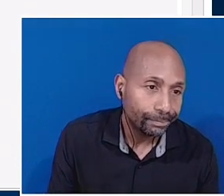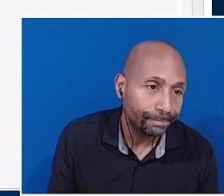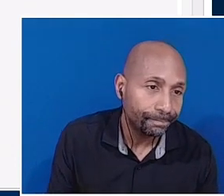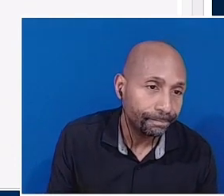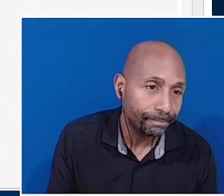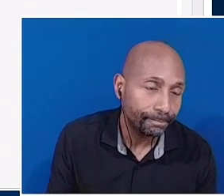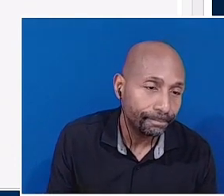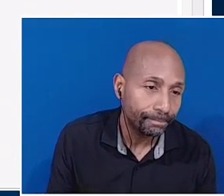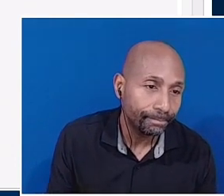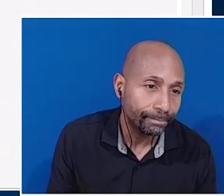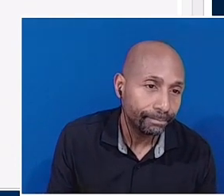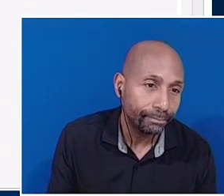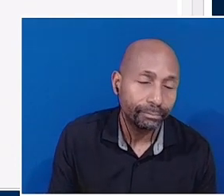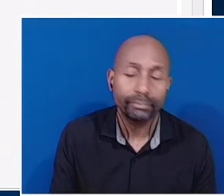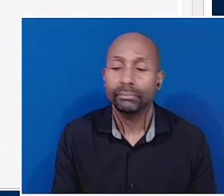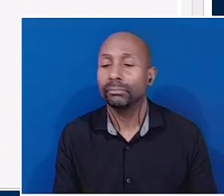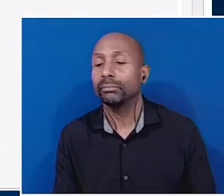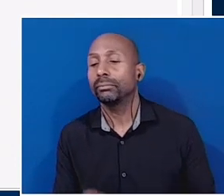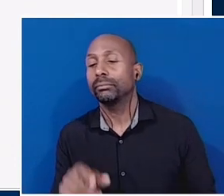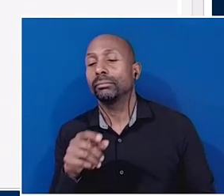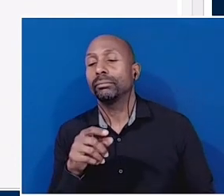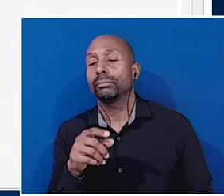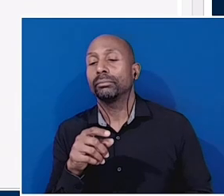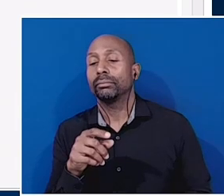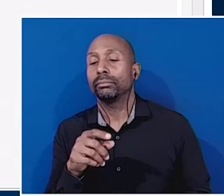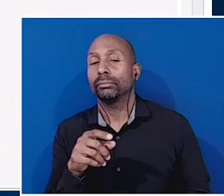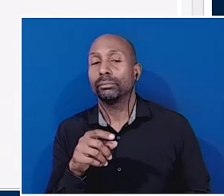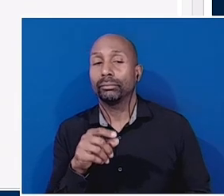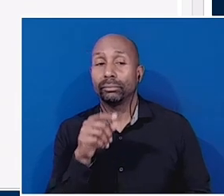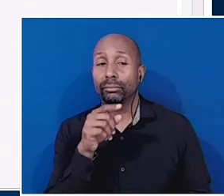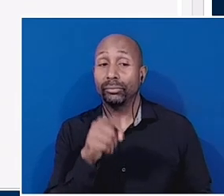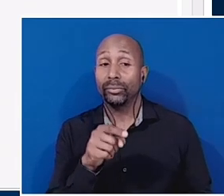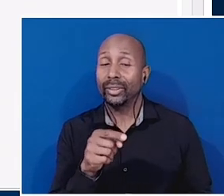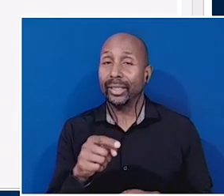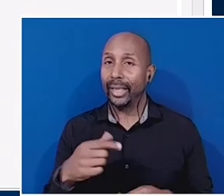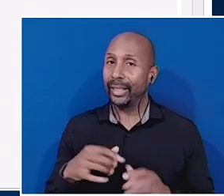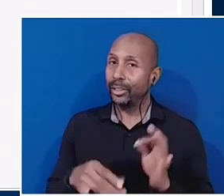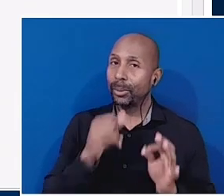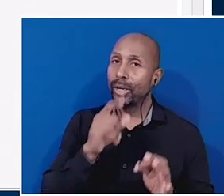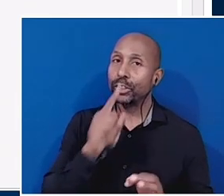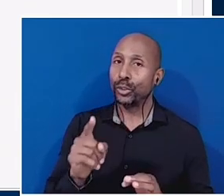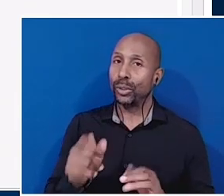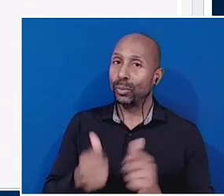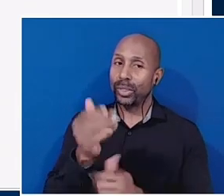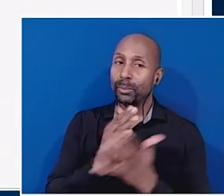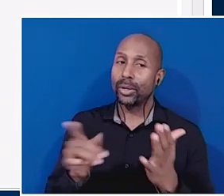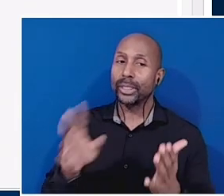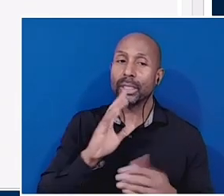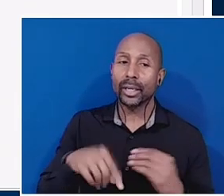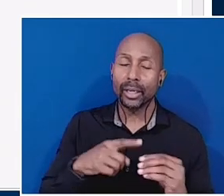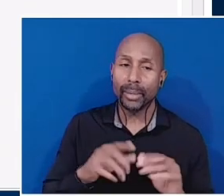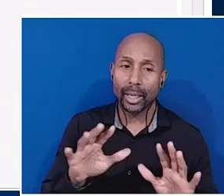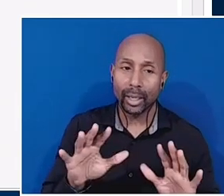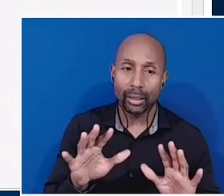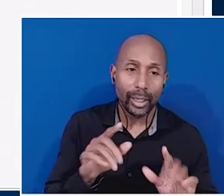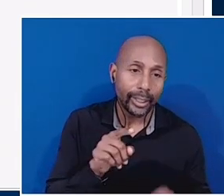of if you're not willing to accept the credits from a school from the same accrediting agency, obviously something's